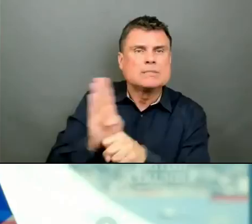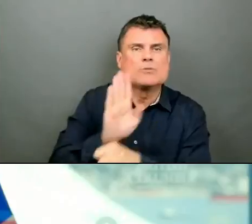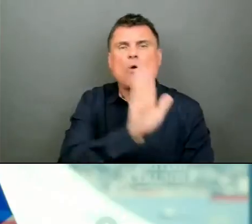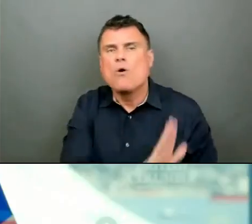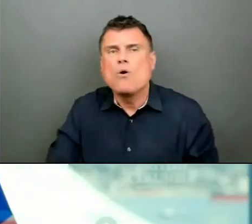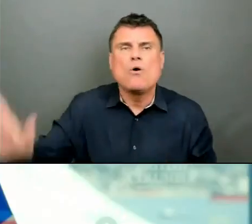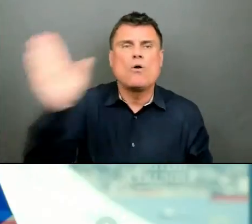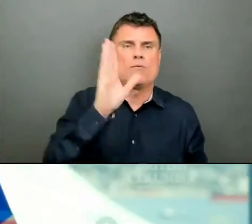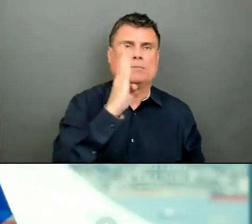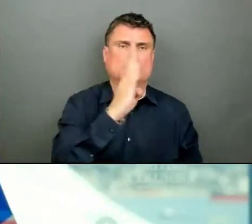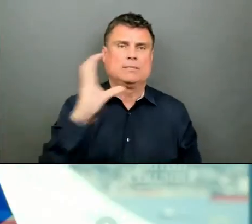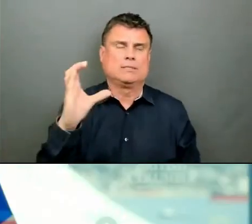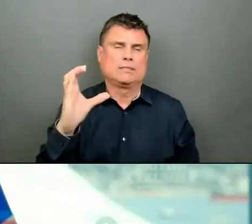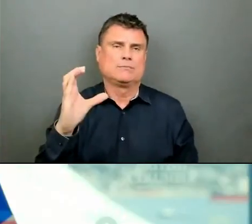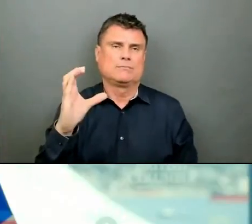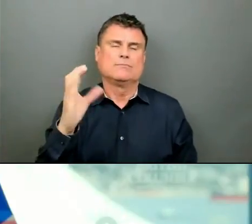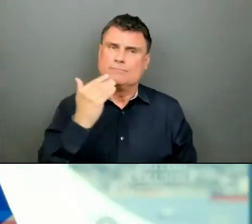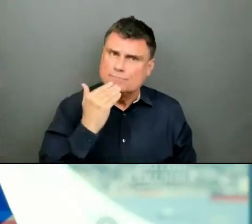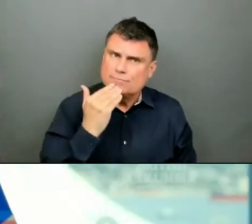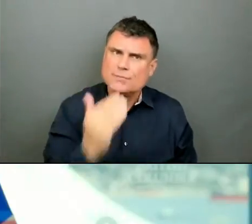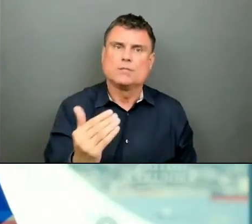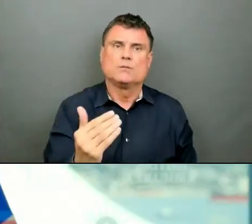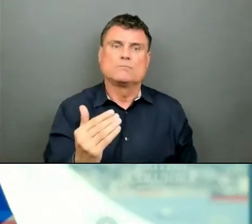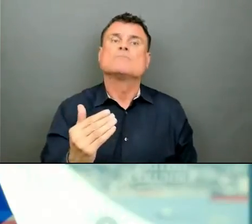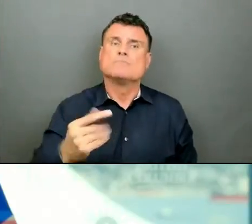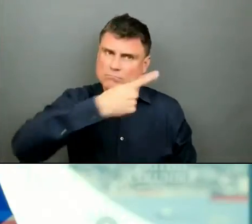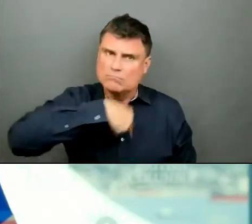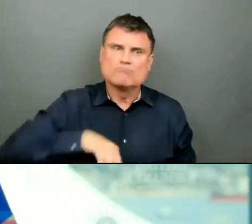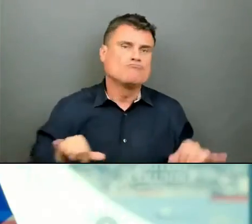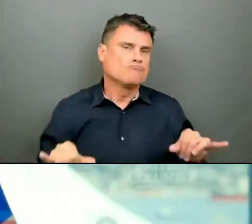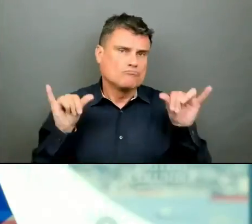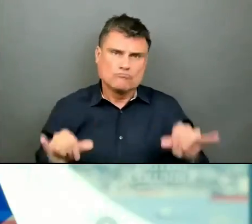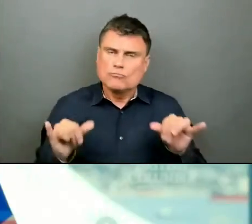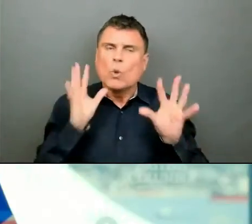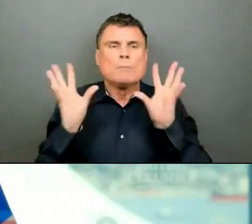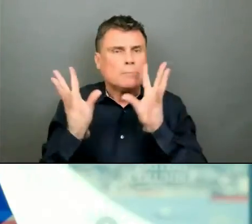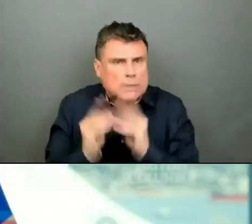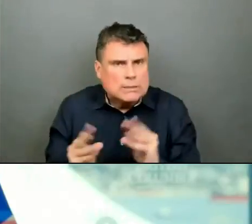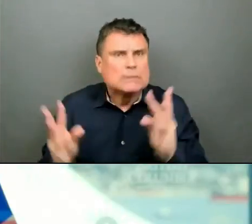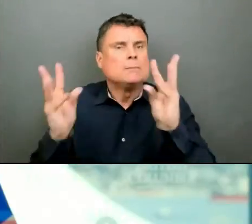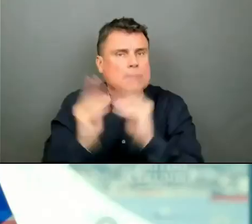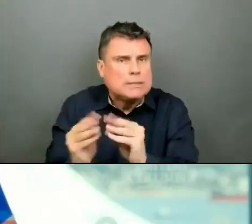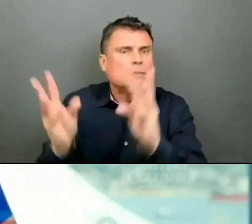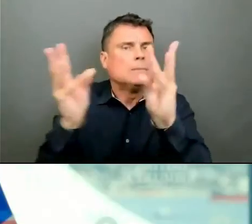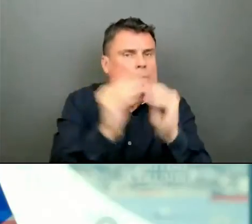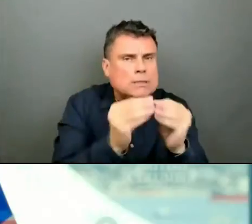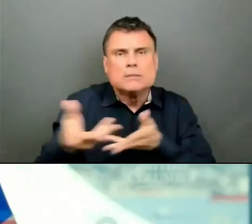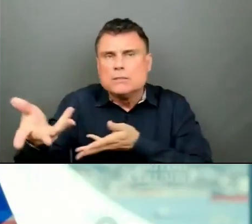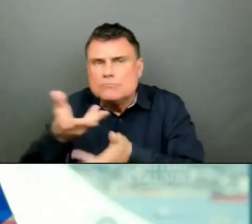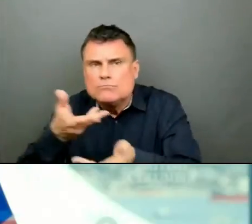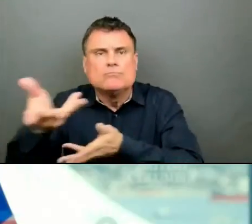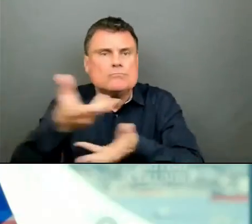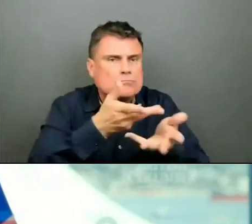meeting with business groups around the province to talk about the effect of these orders which will come in to